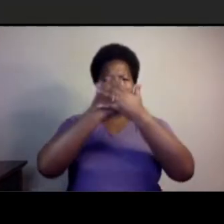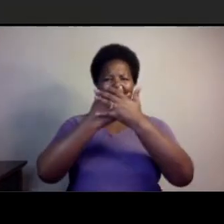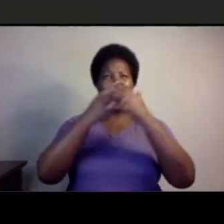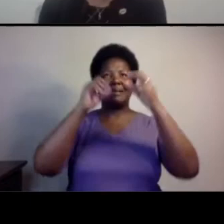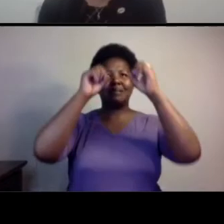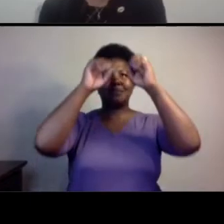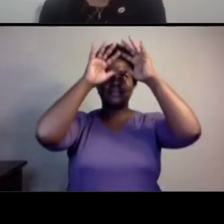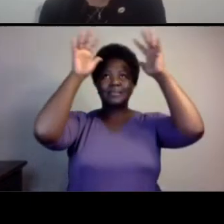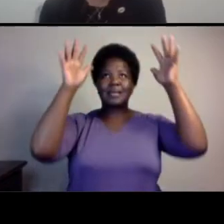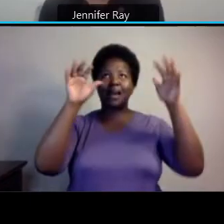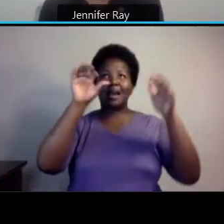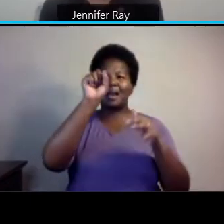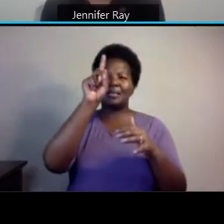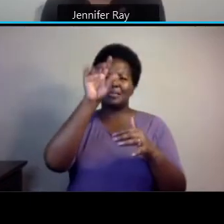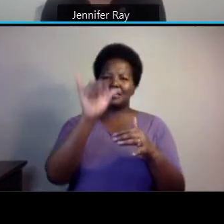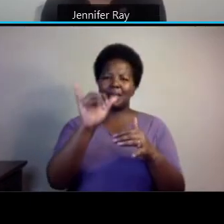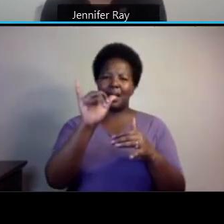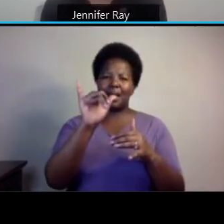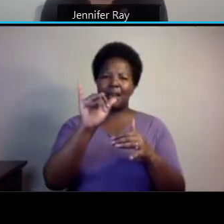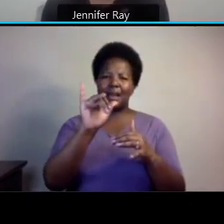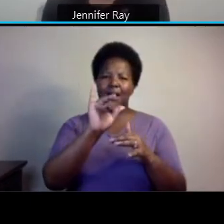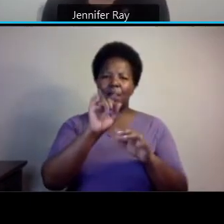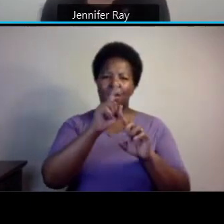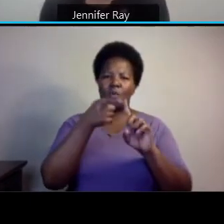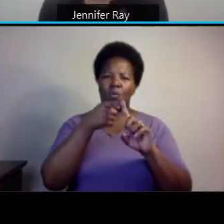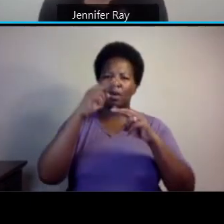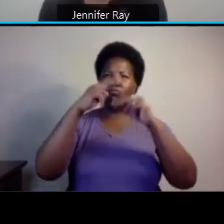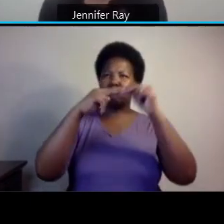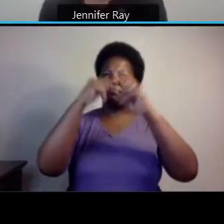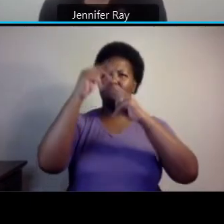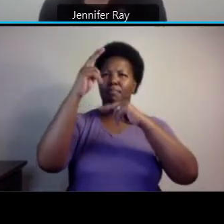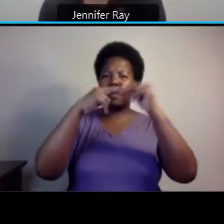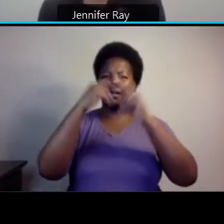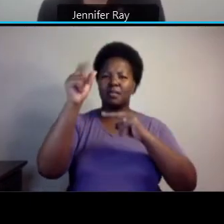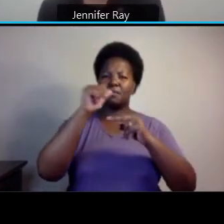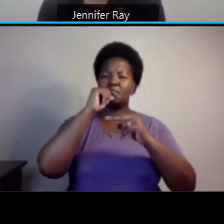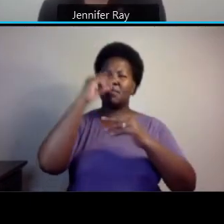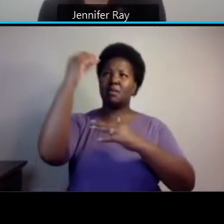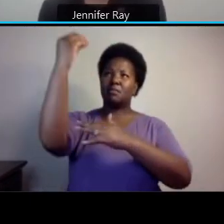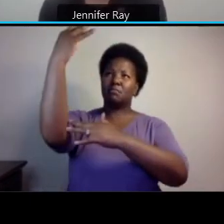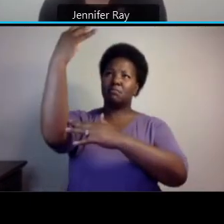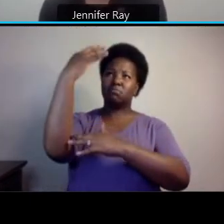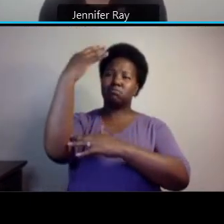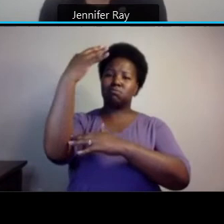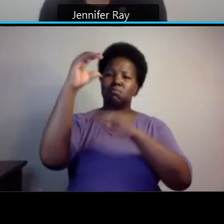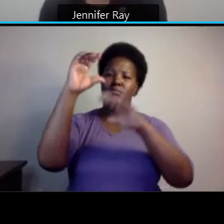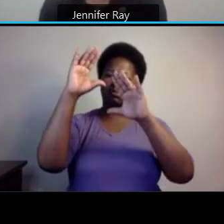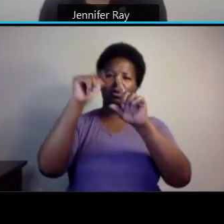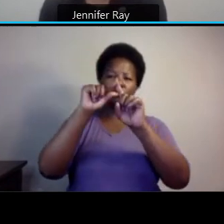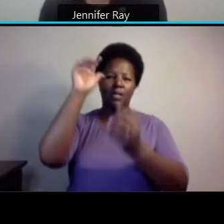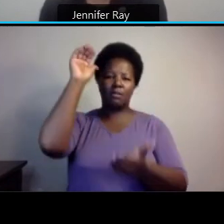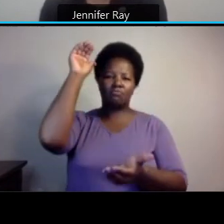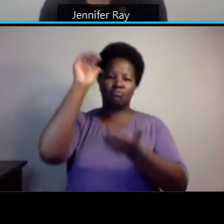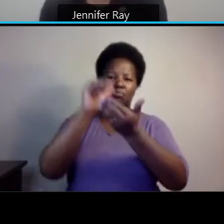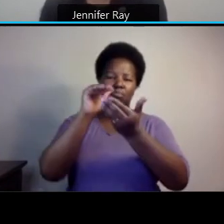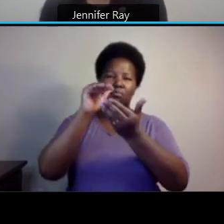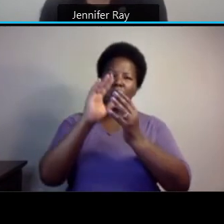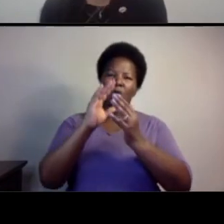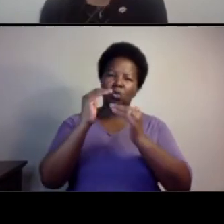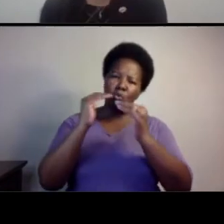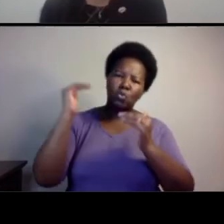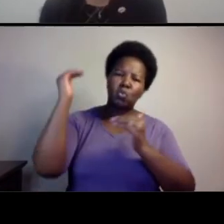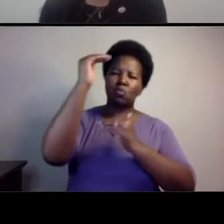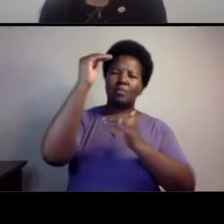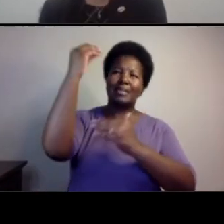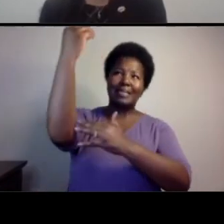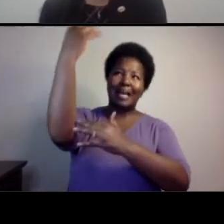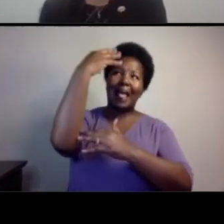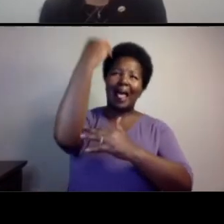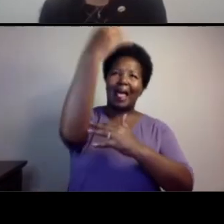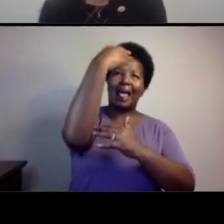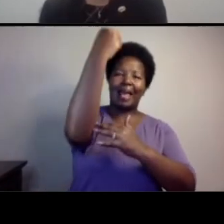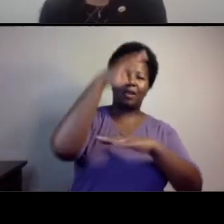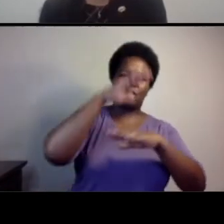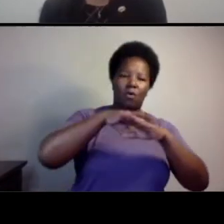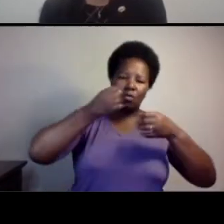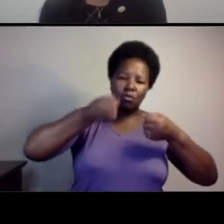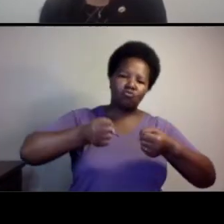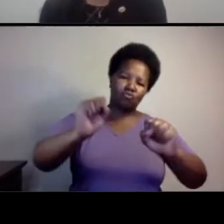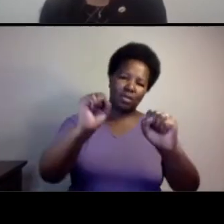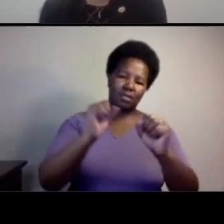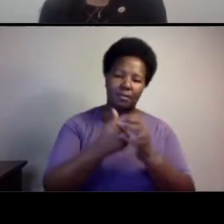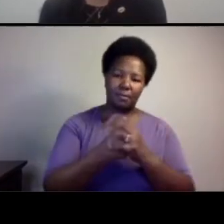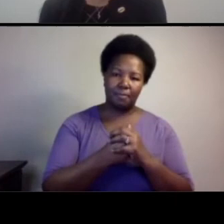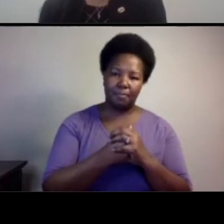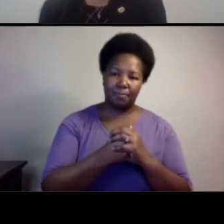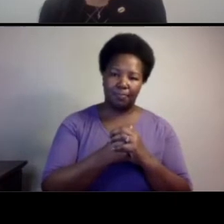lights that are fully shielded pointing downward to reduce light pollution